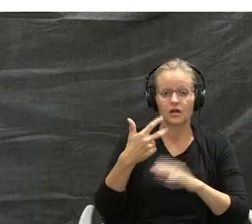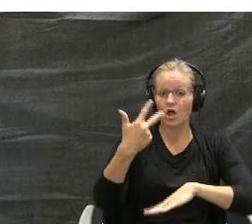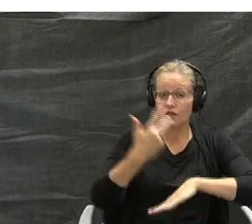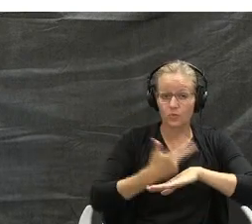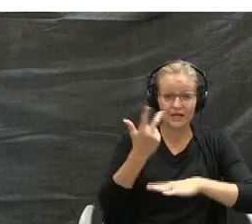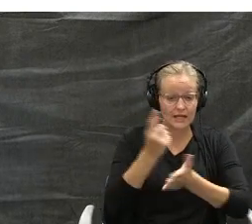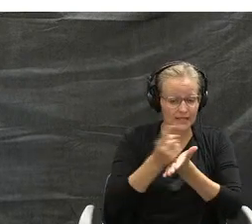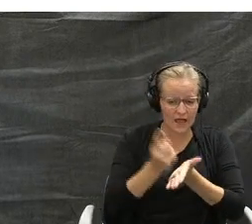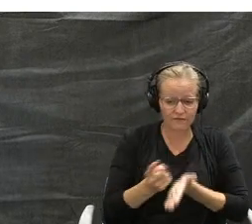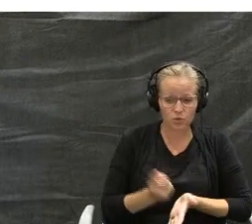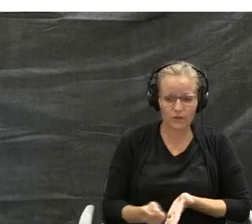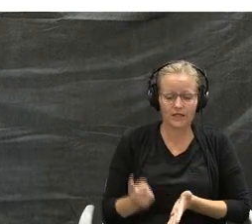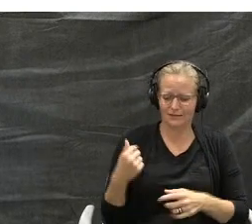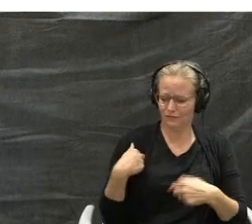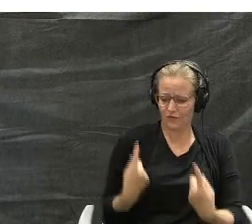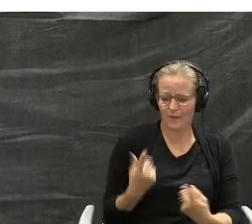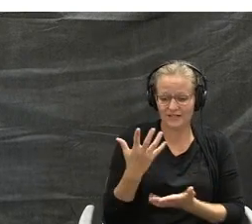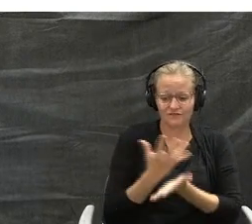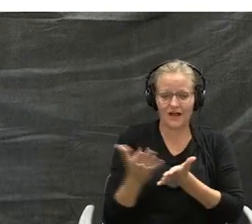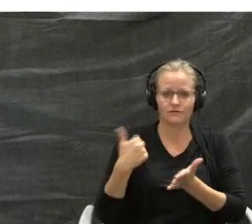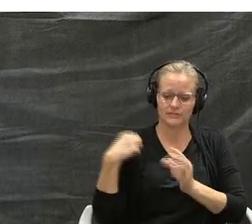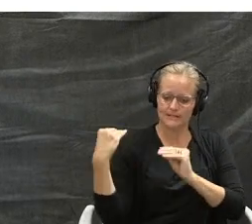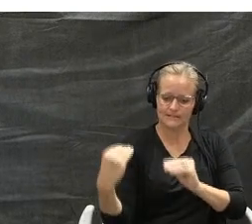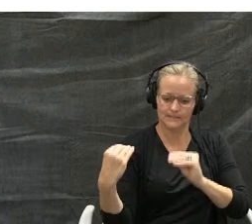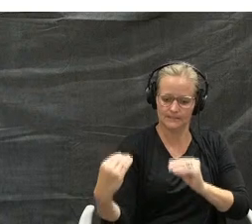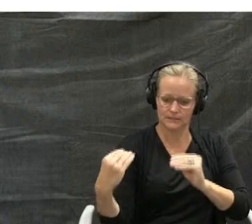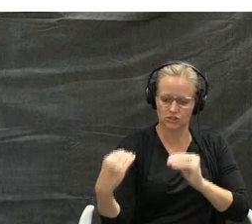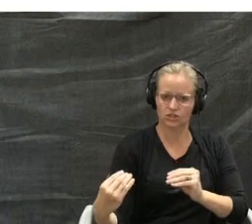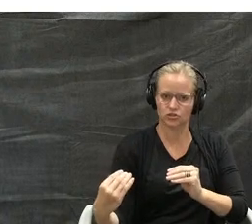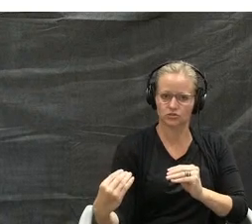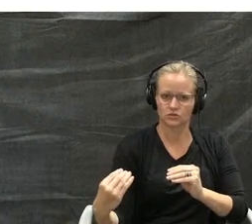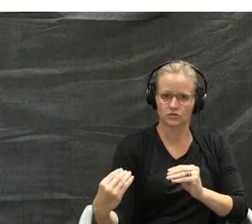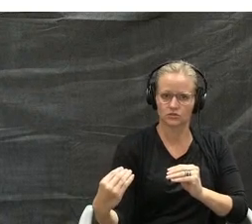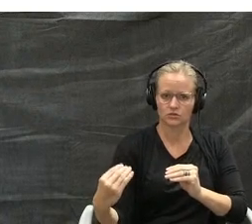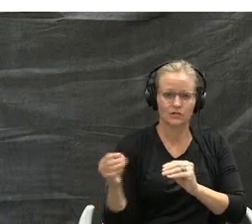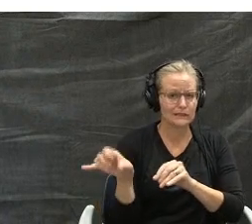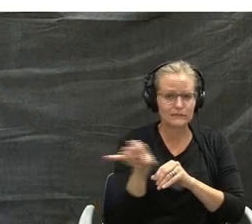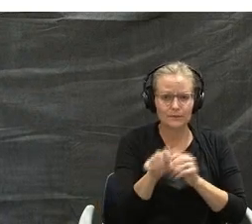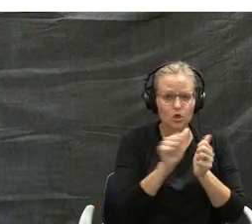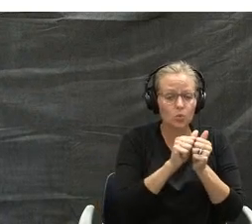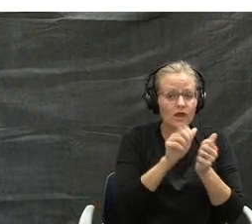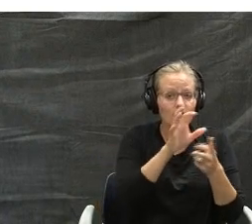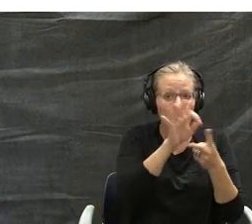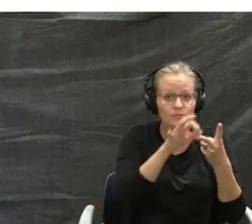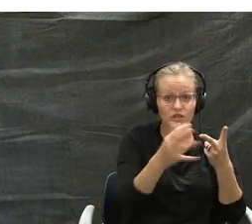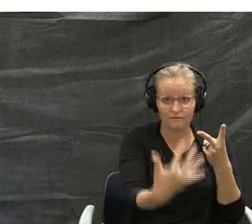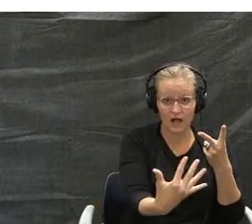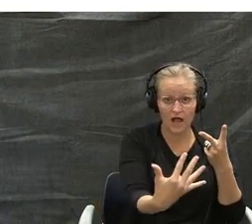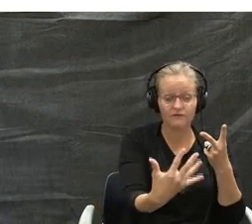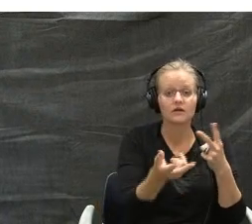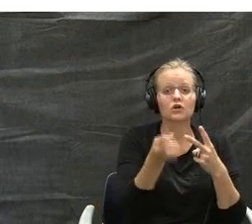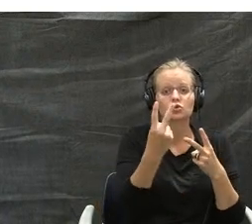Methodist Church for the past five weeks. Just like option five, we have two different groups of students, morning and